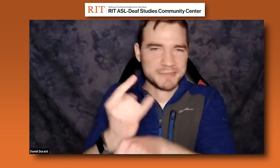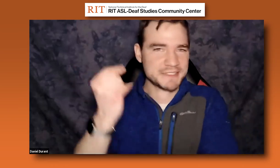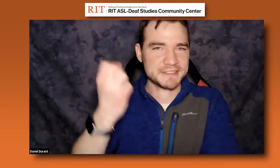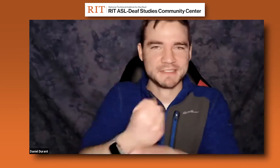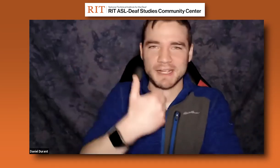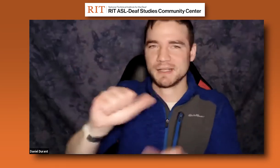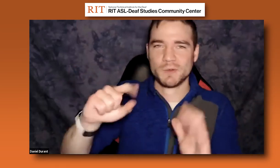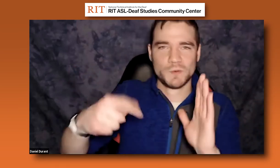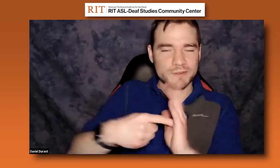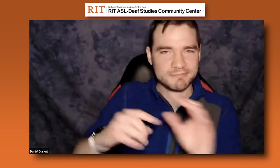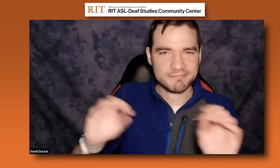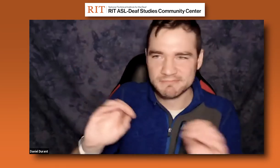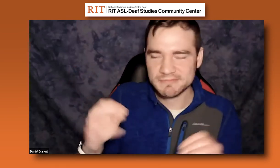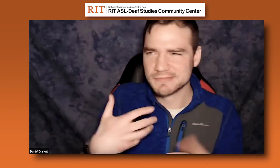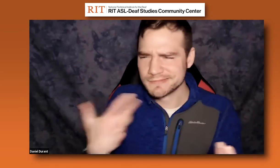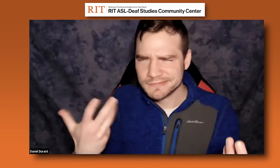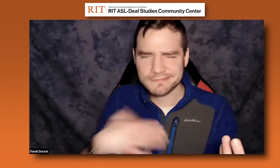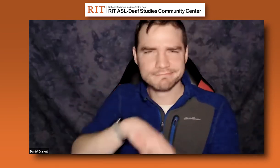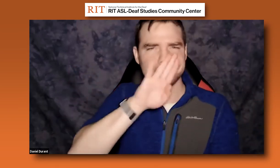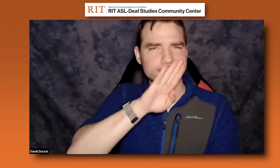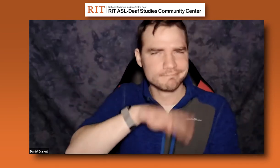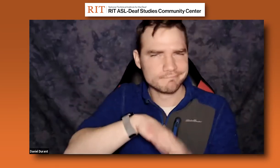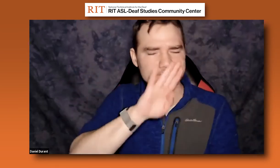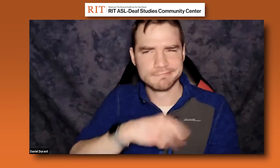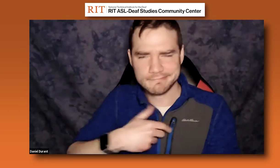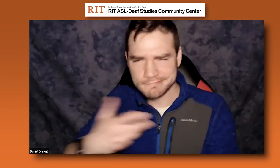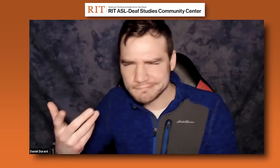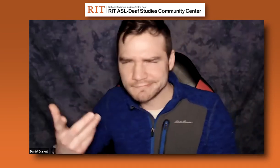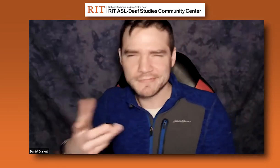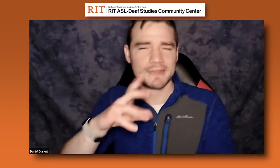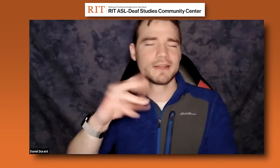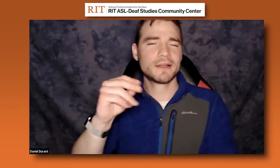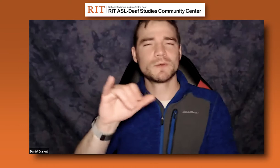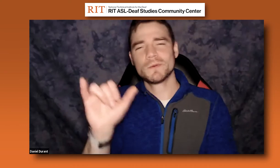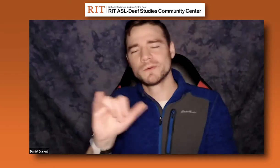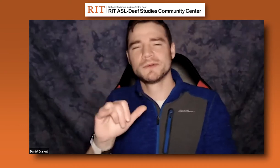I didn't get cast, I was quite frustrated,